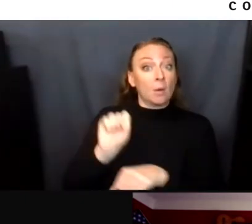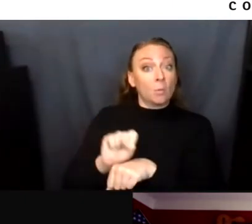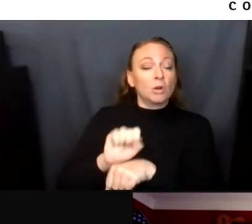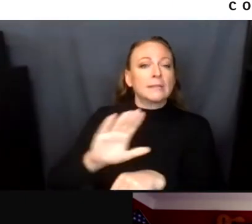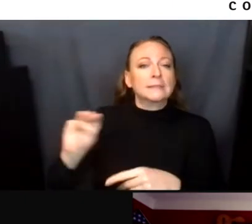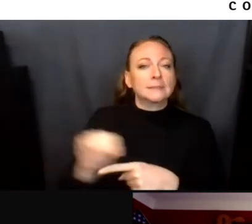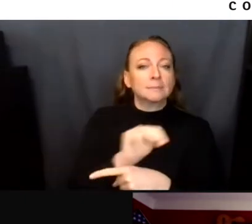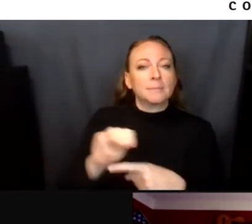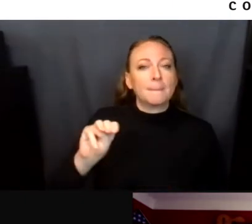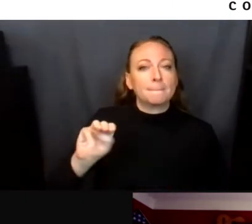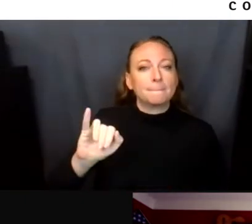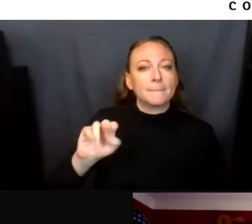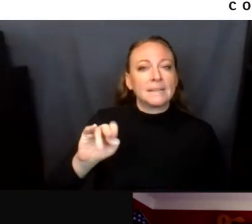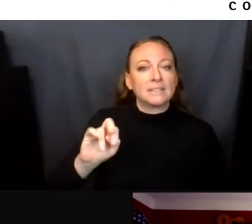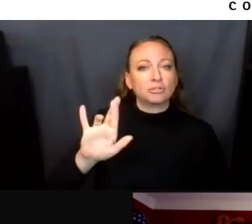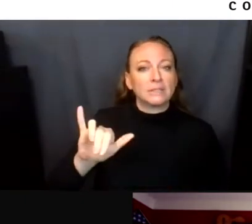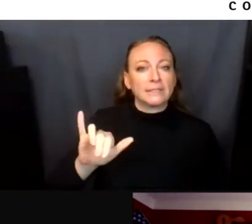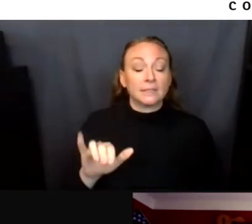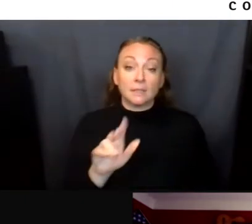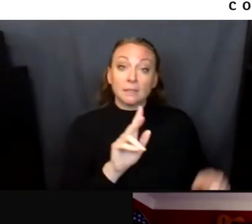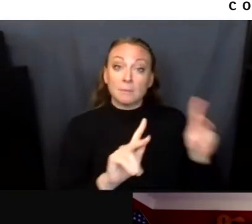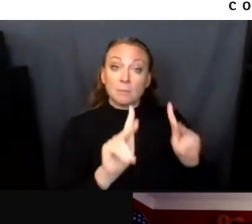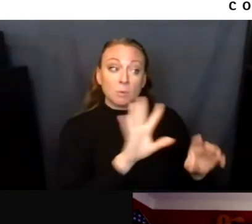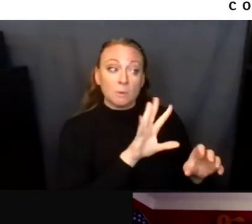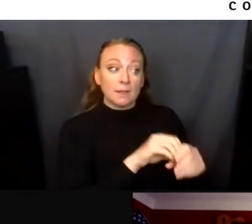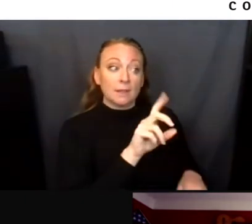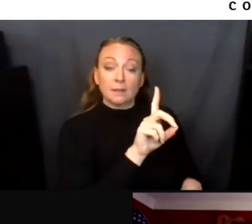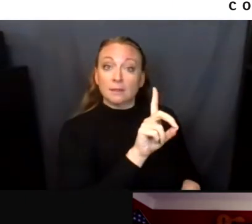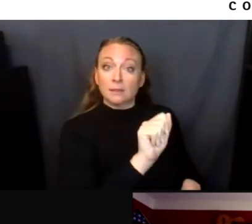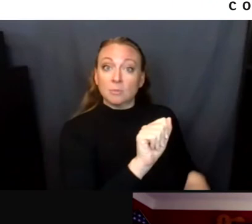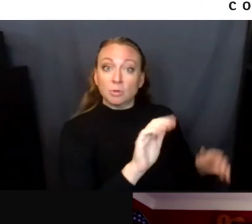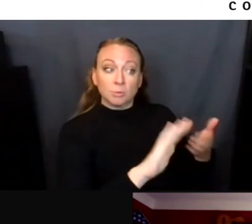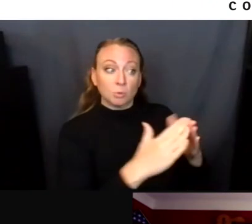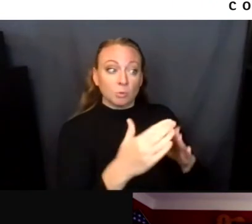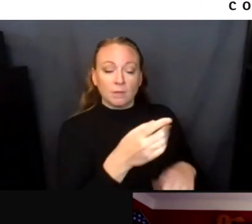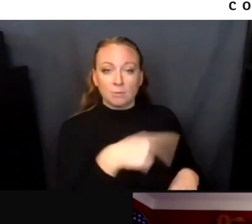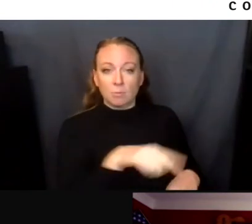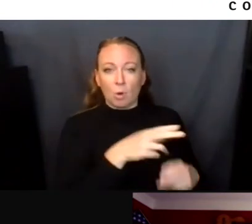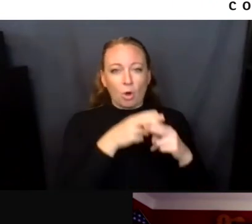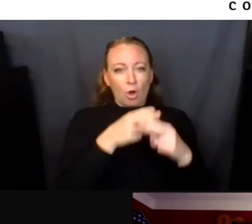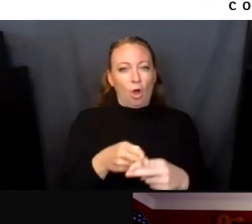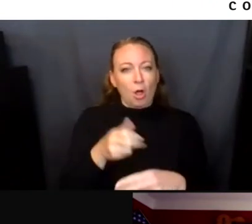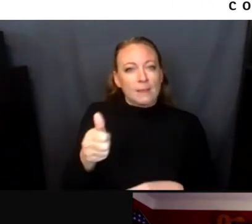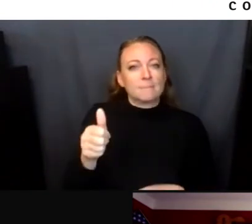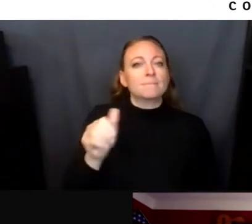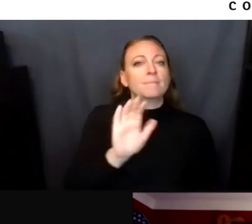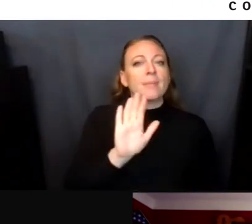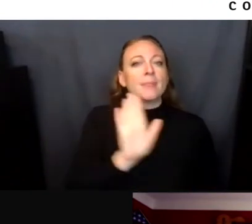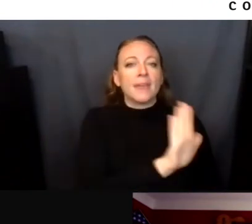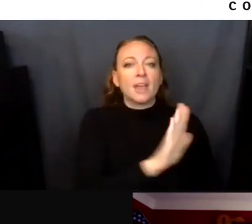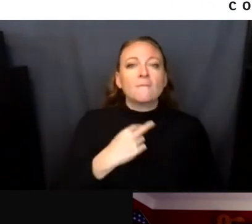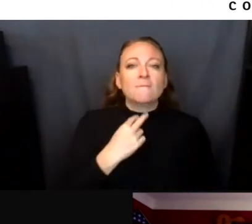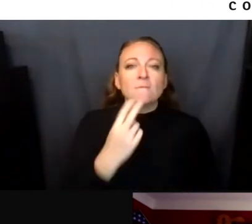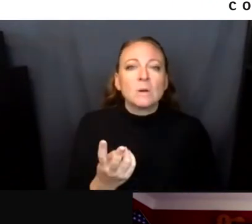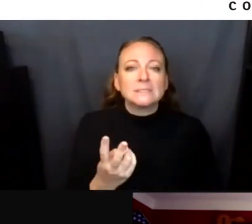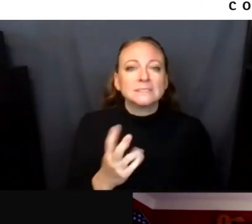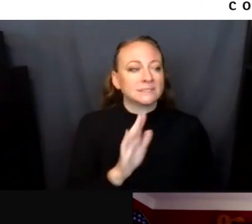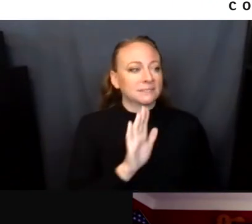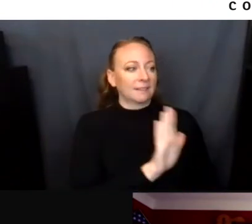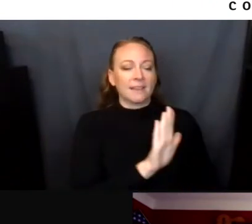call him their voice and champion. Diagnosed with epilepsy when he was 22 years old,